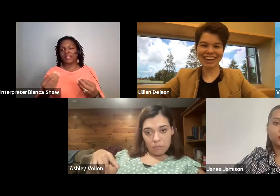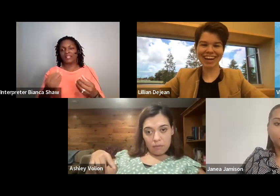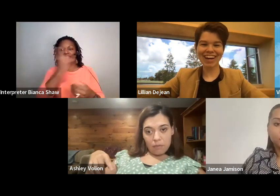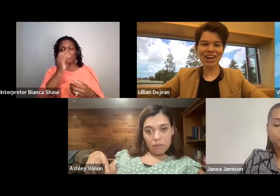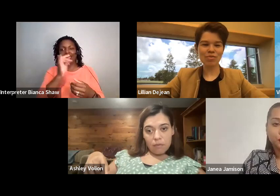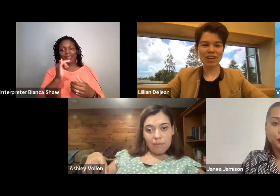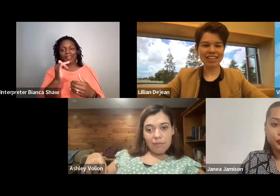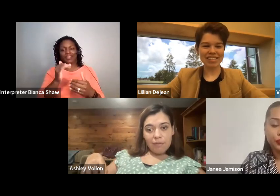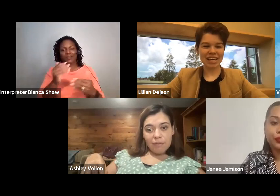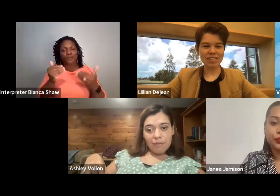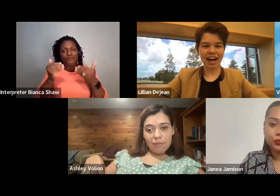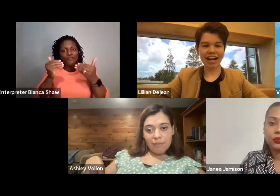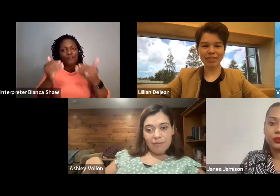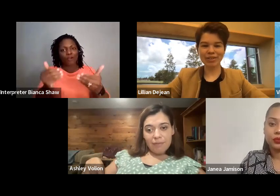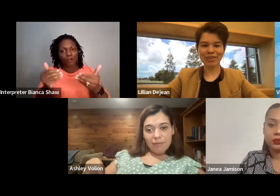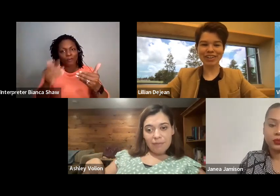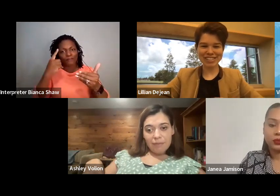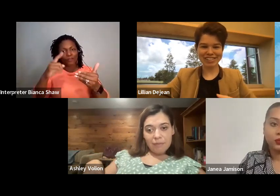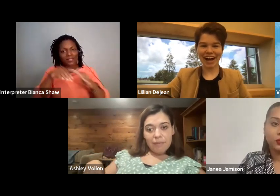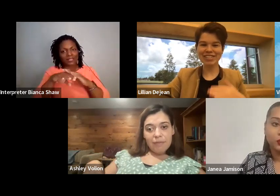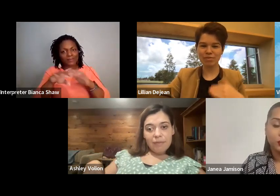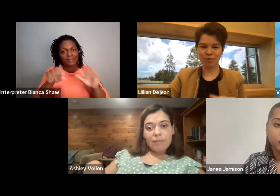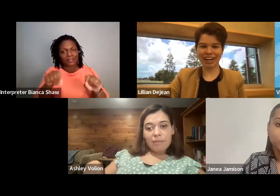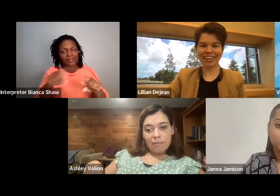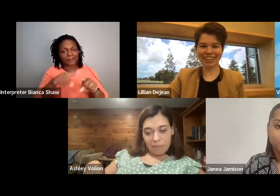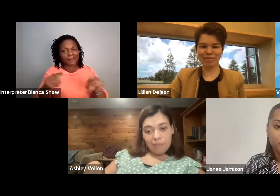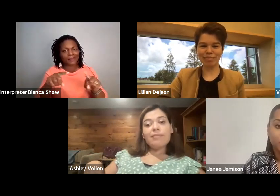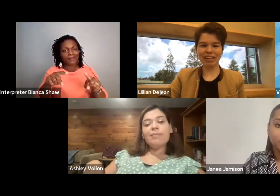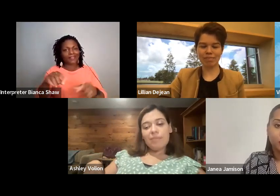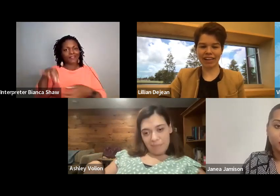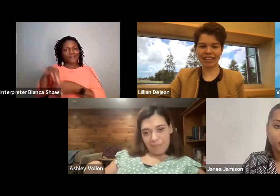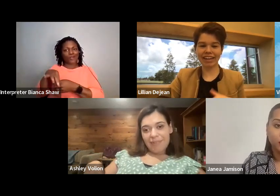But at the same time the motor still has to print out their completed ballot and mail.